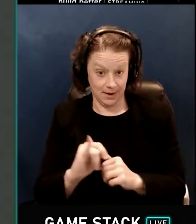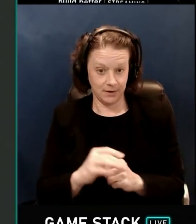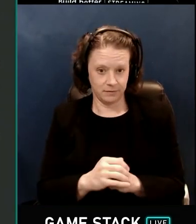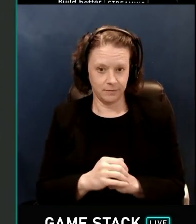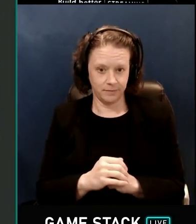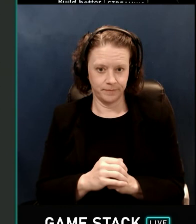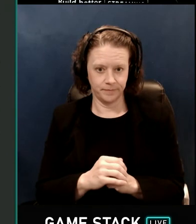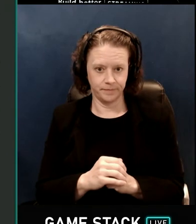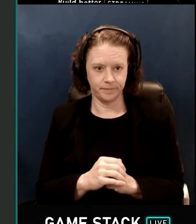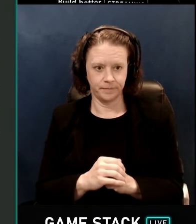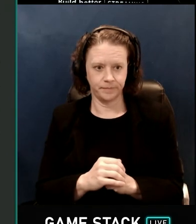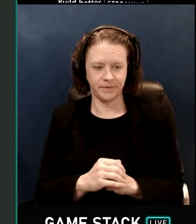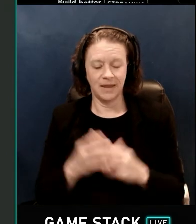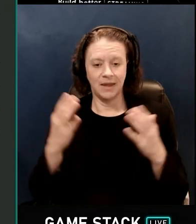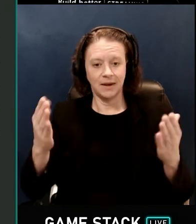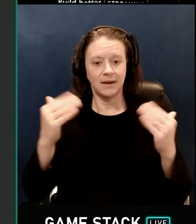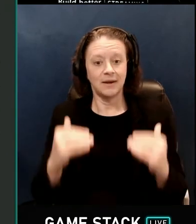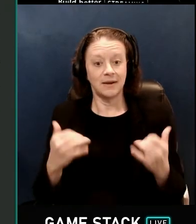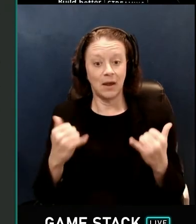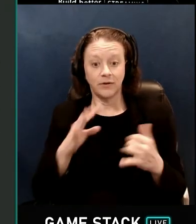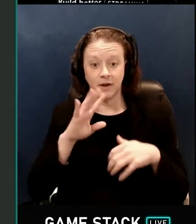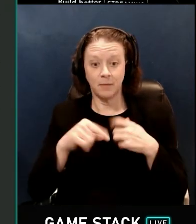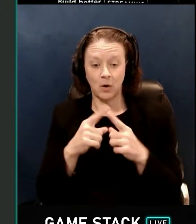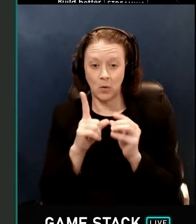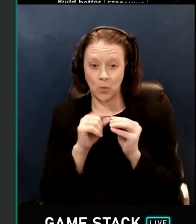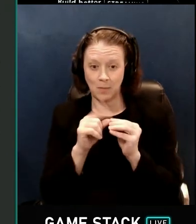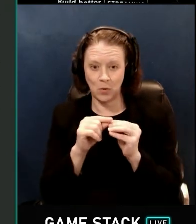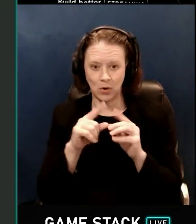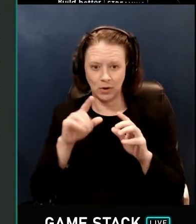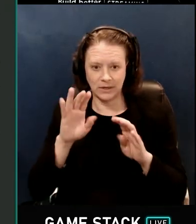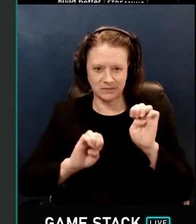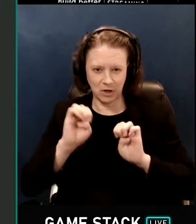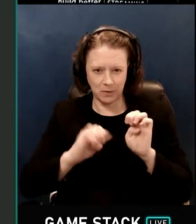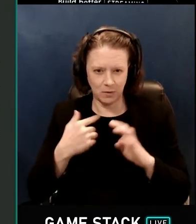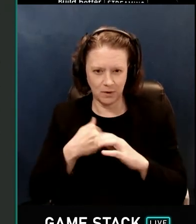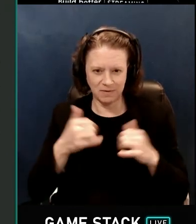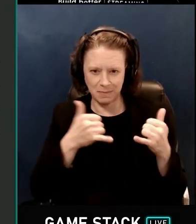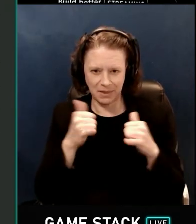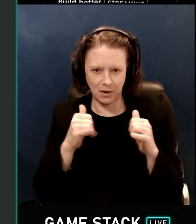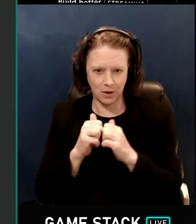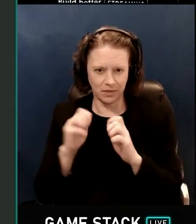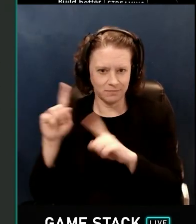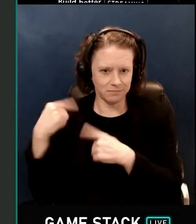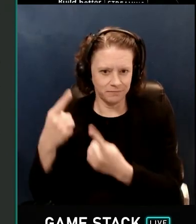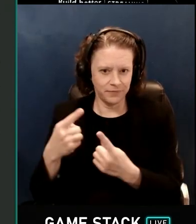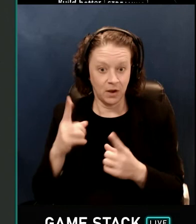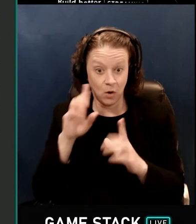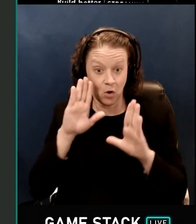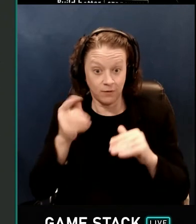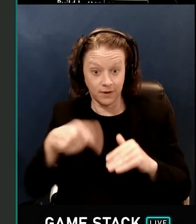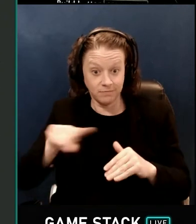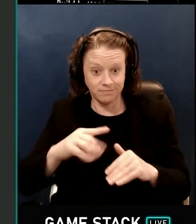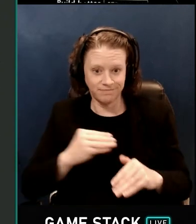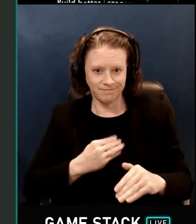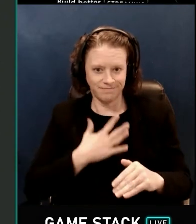Now, let's talk about one other experiment that we've been playing with, and something that we hope will inspire you as well.